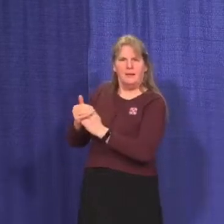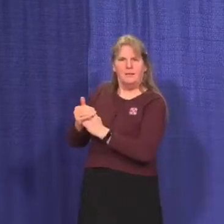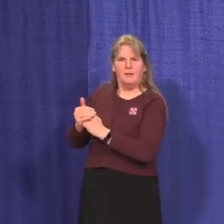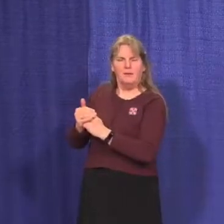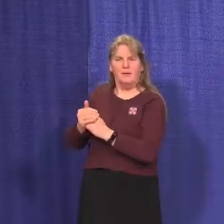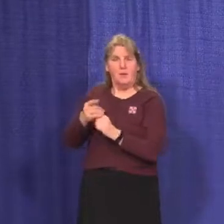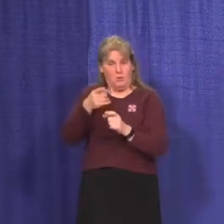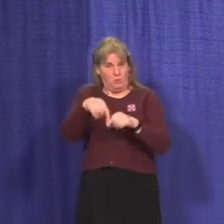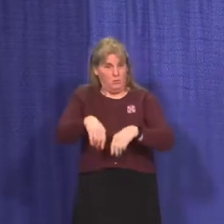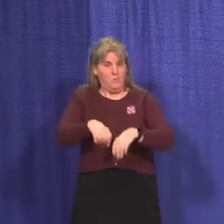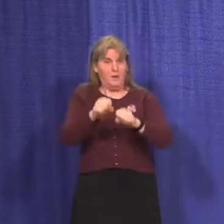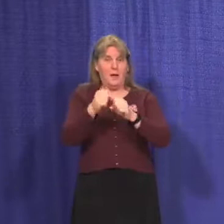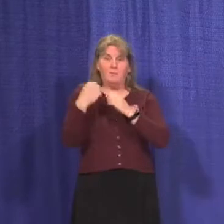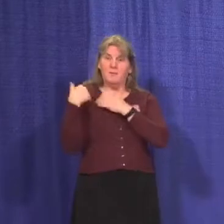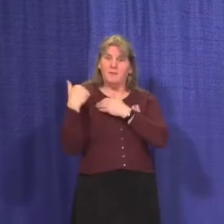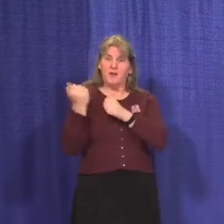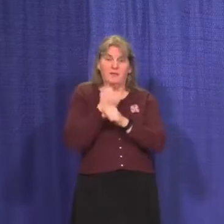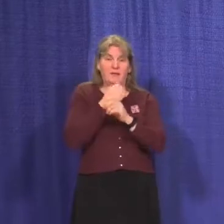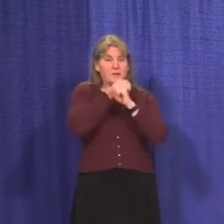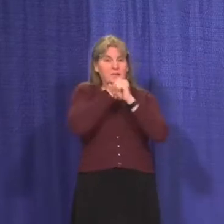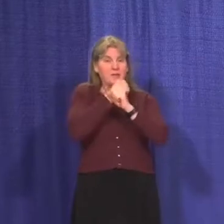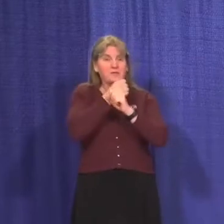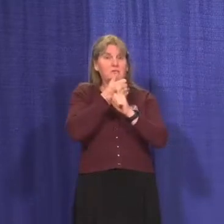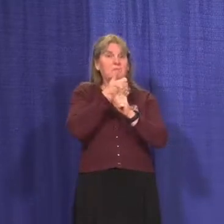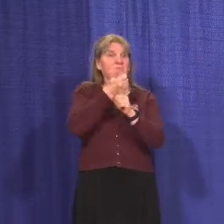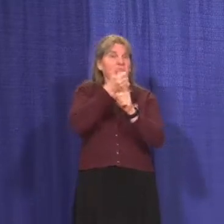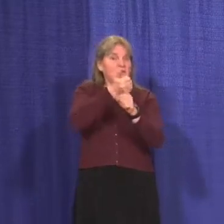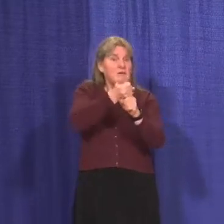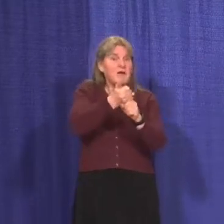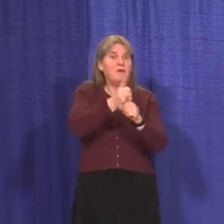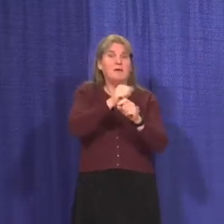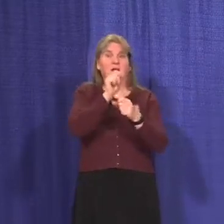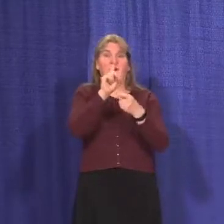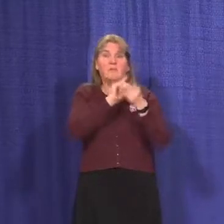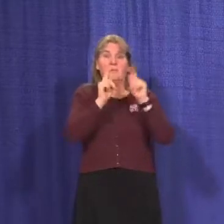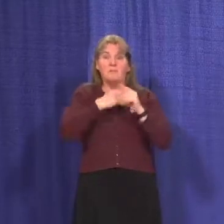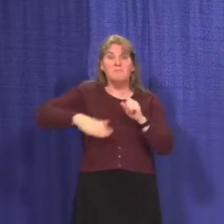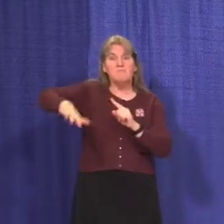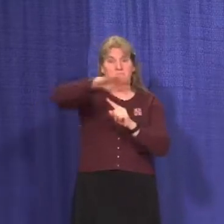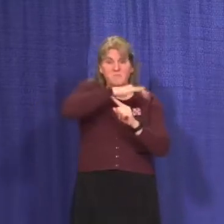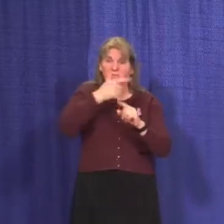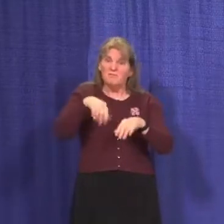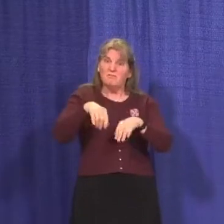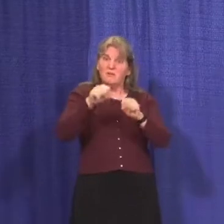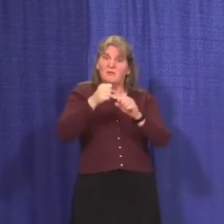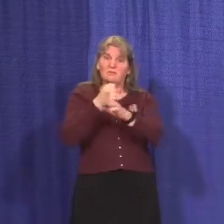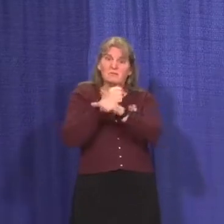to protect yourself and those around you? We want to reinstate the things